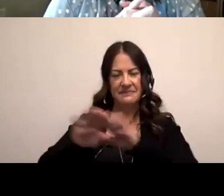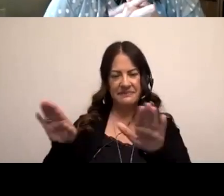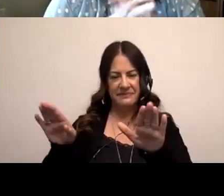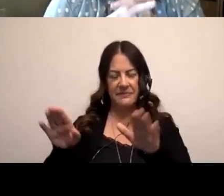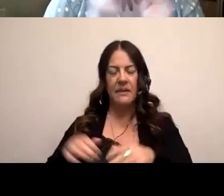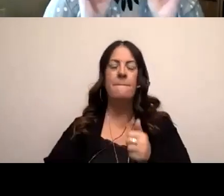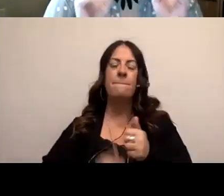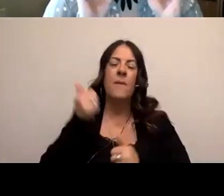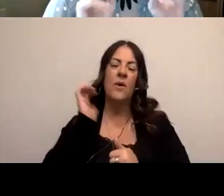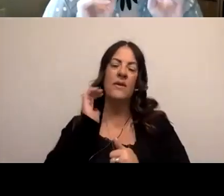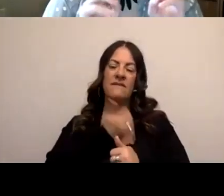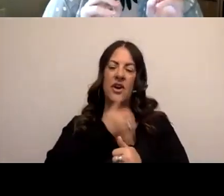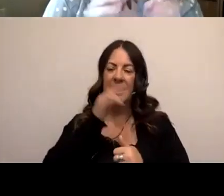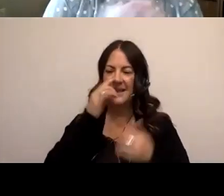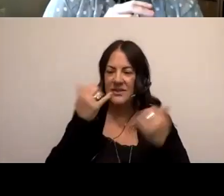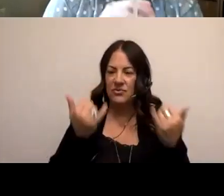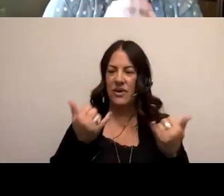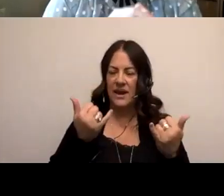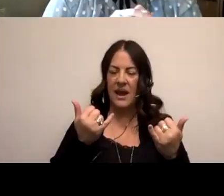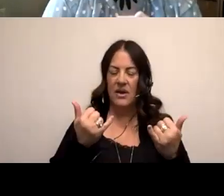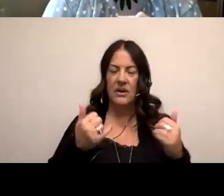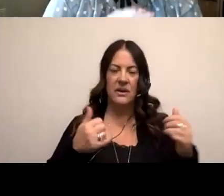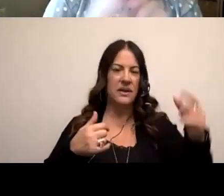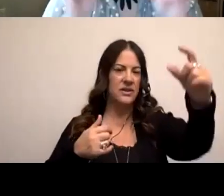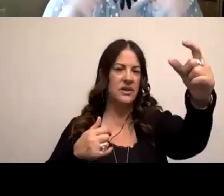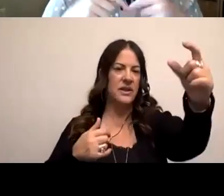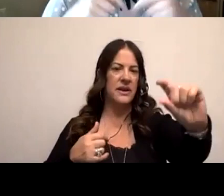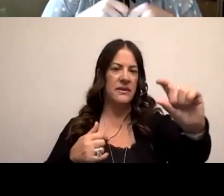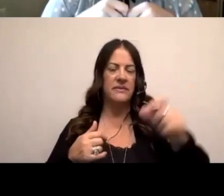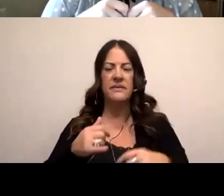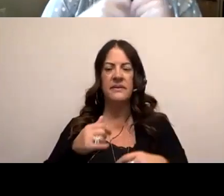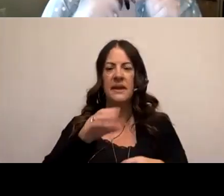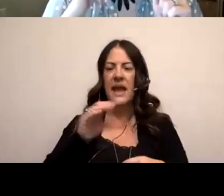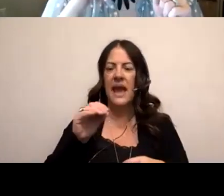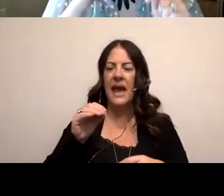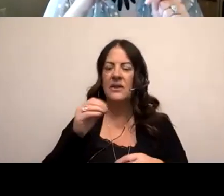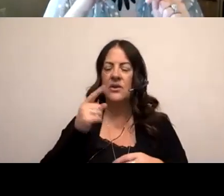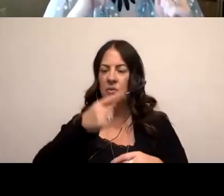HOPEFULLY, BECAUSE WE'RE INVOLVED IN THEIR LIVES IF YOU'RE ON THIS WEBINAR YOU'RE INVOLVED